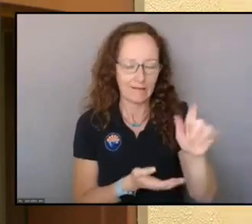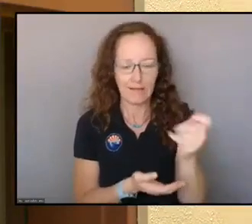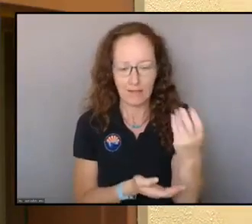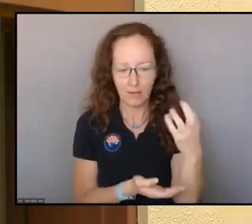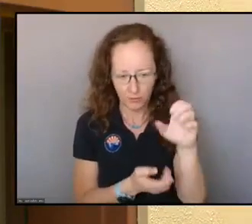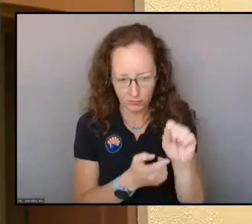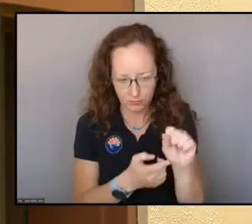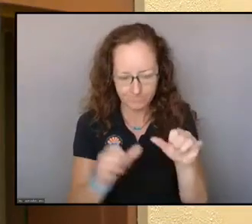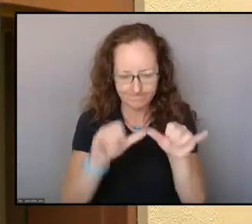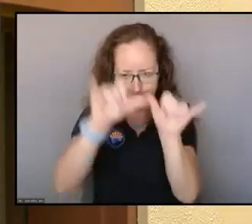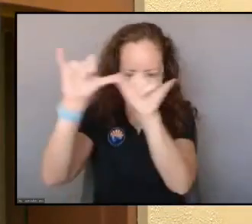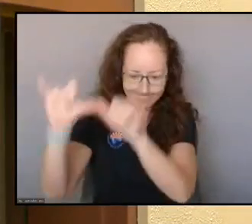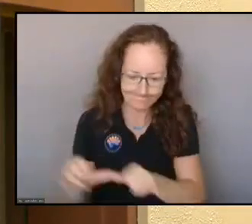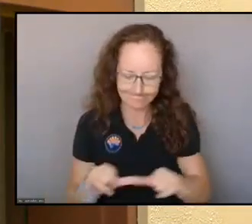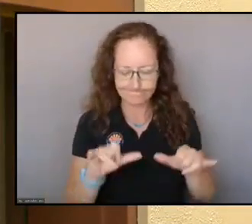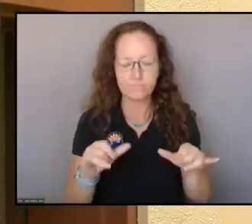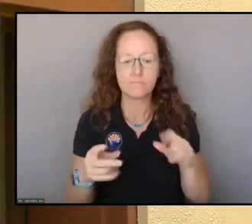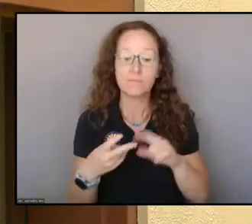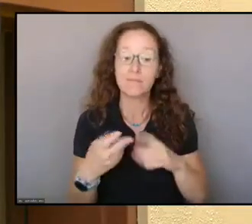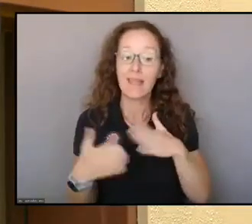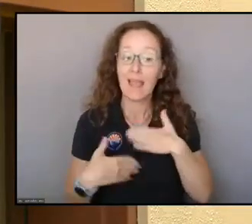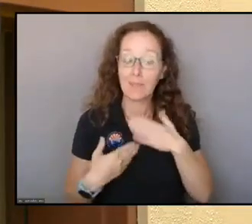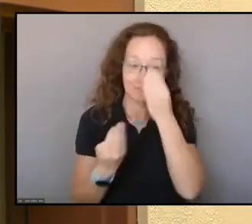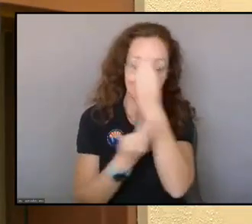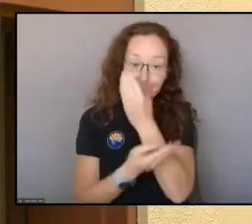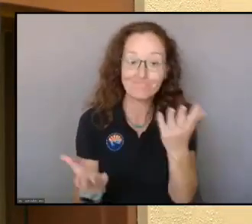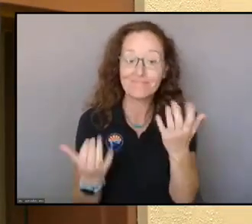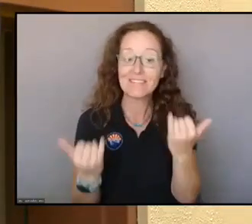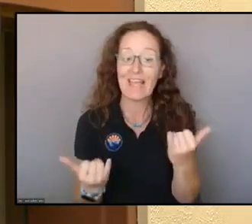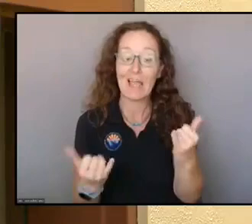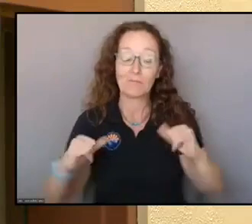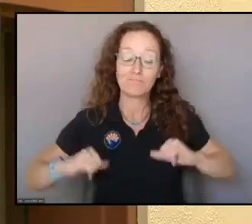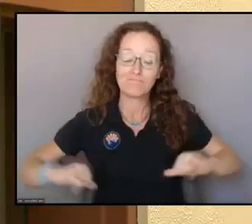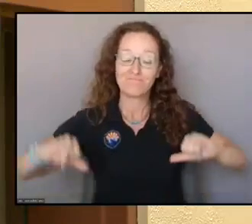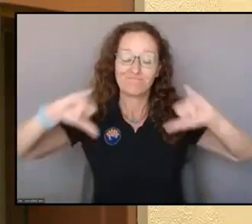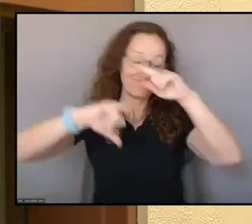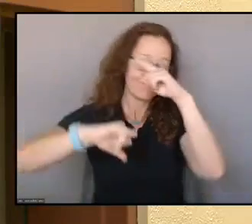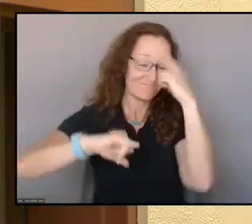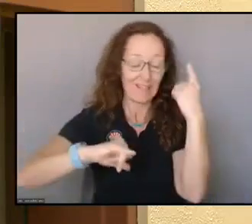REPORT 50% CONTAINMENT WITH STILL 2950 PERSONNEL